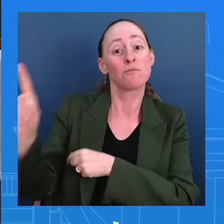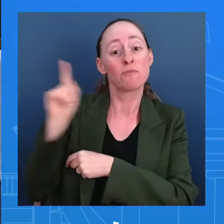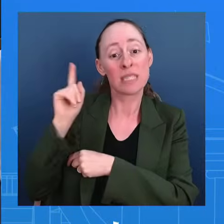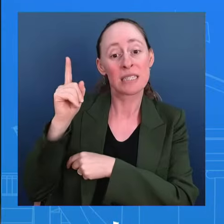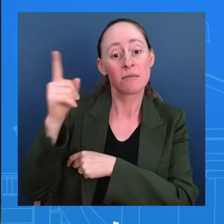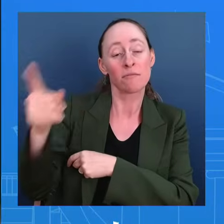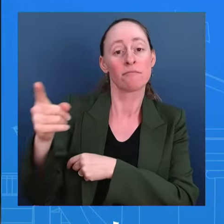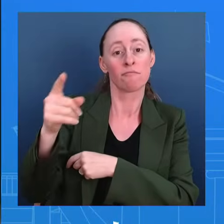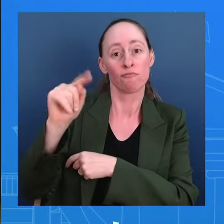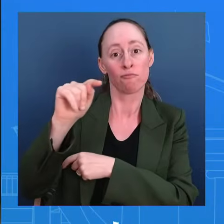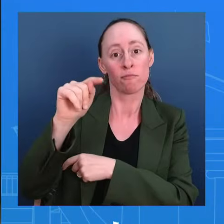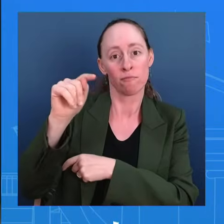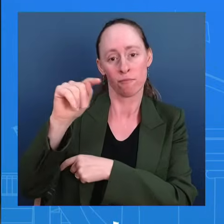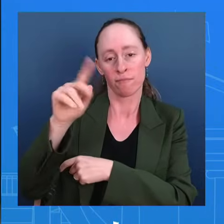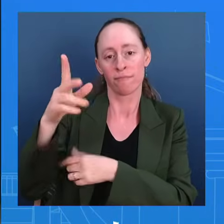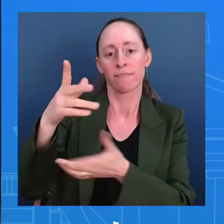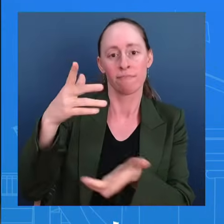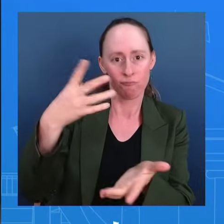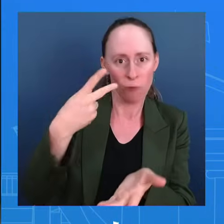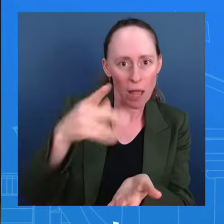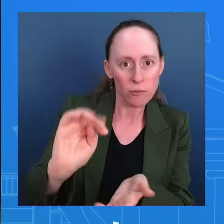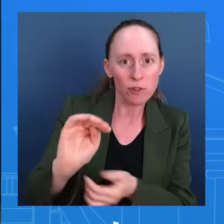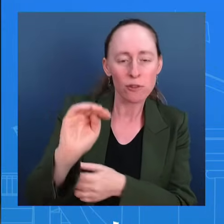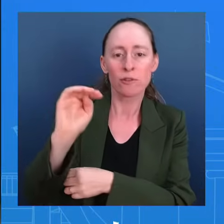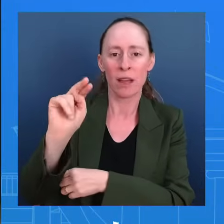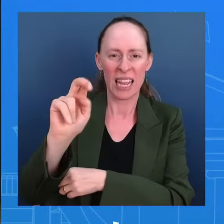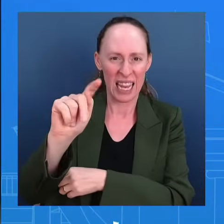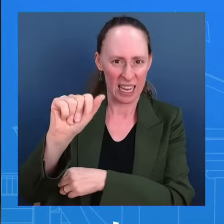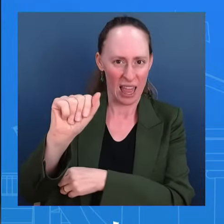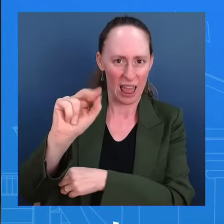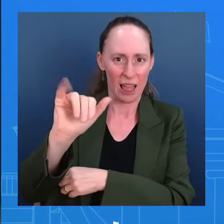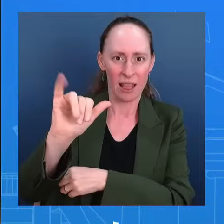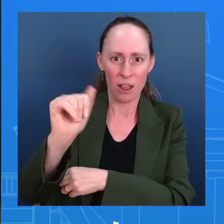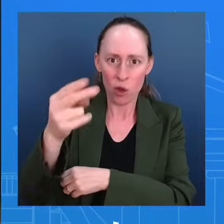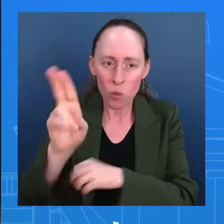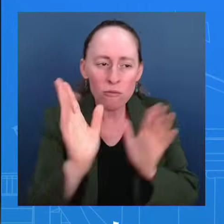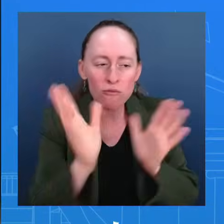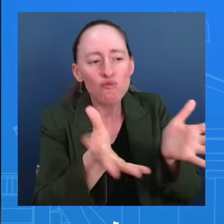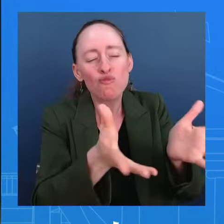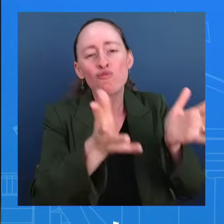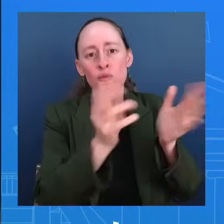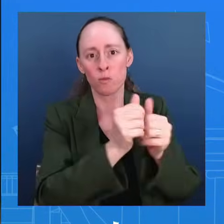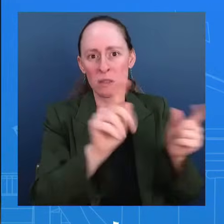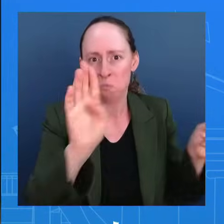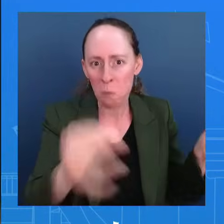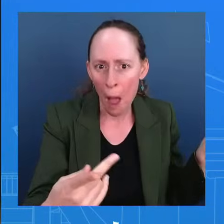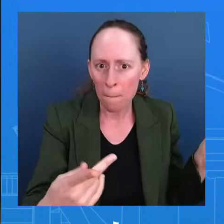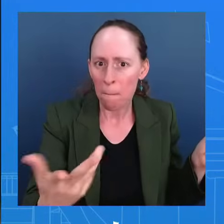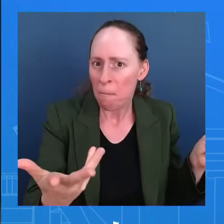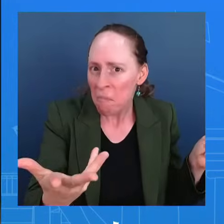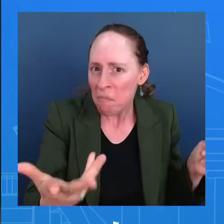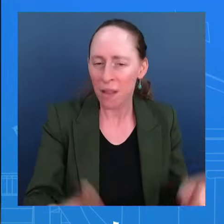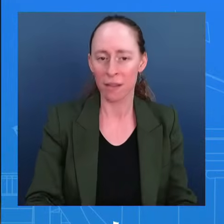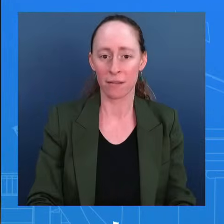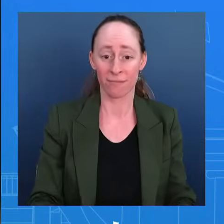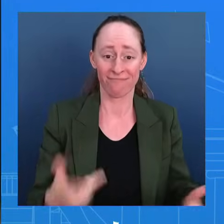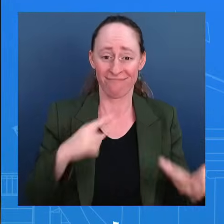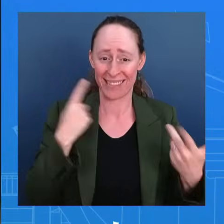I don't -- I don't -- that's something for, obviously, the Trump -- the Trump team to speak to. I can't speak to that, about their conversation. I just don't have anything to add about that.